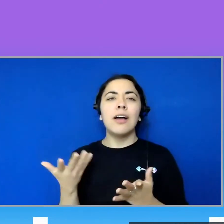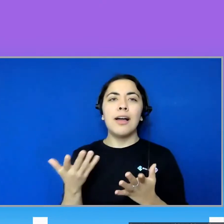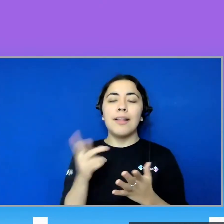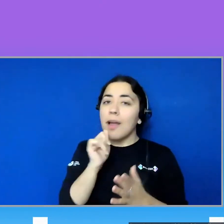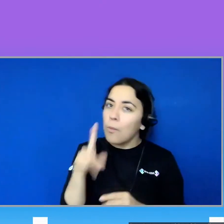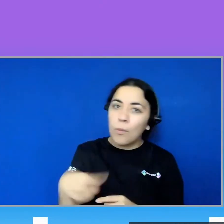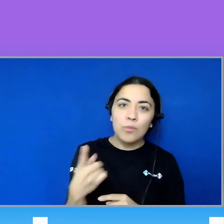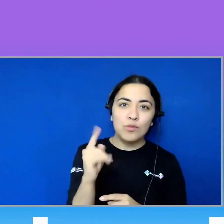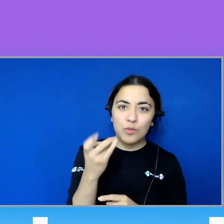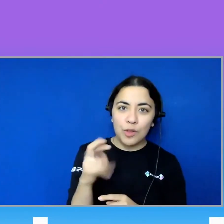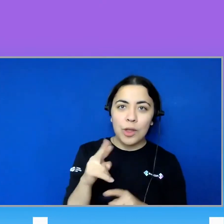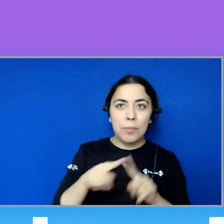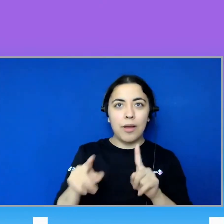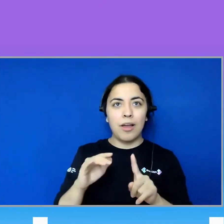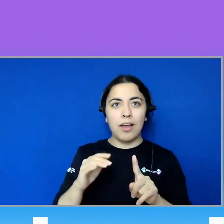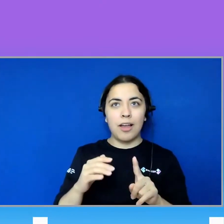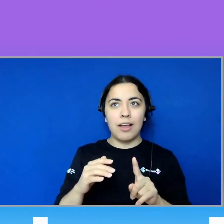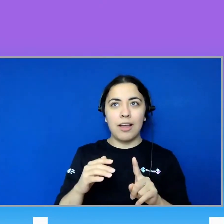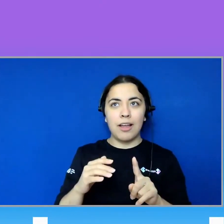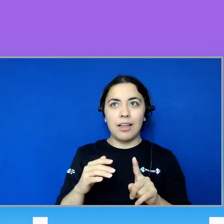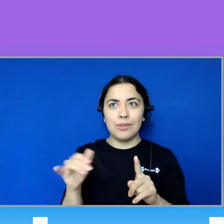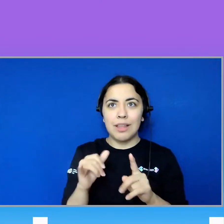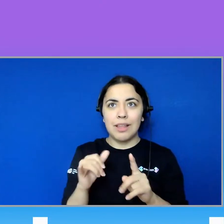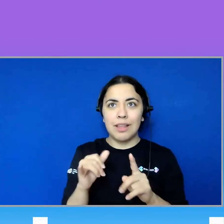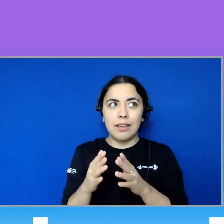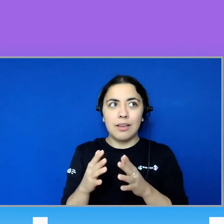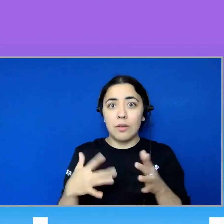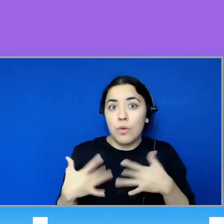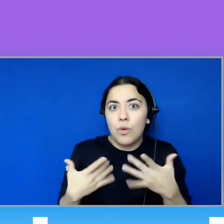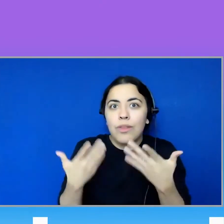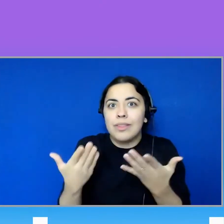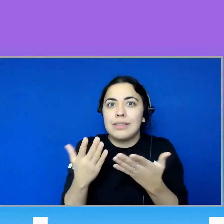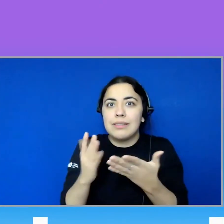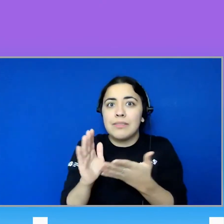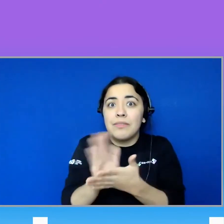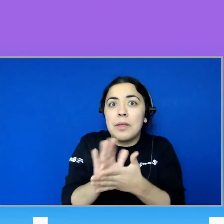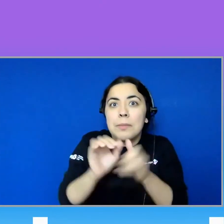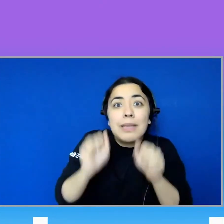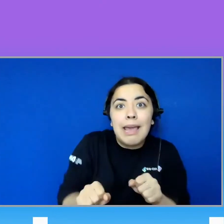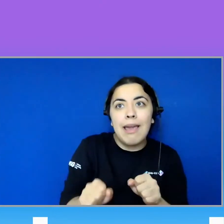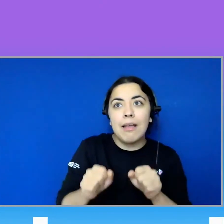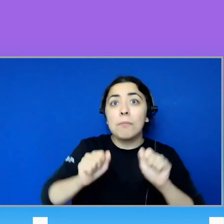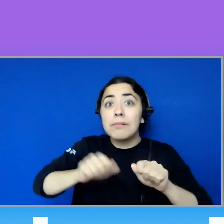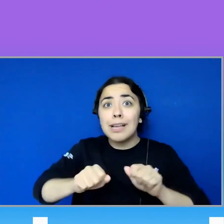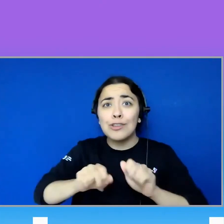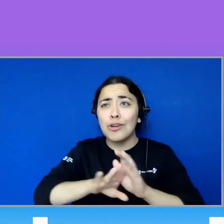experienced. It was kind of our sizzle reel, like, this is what